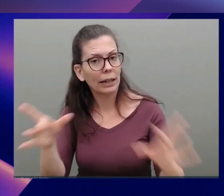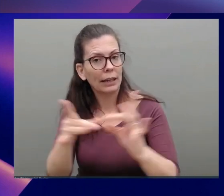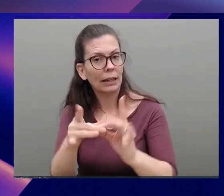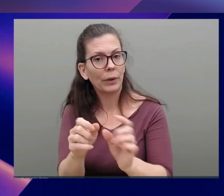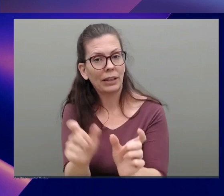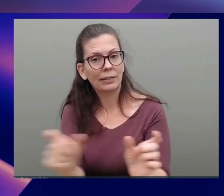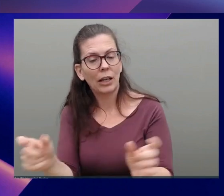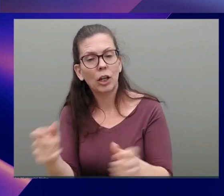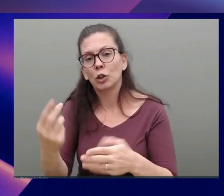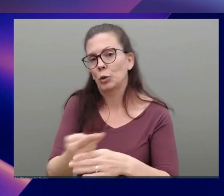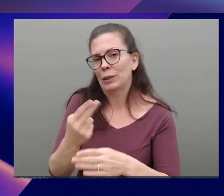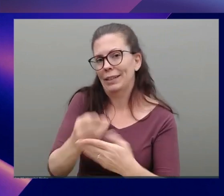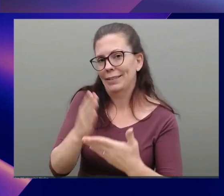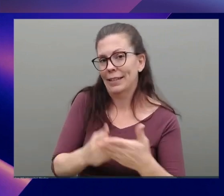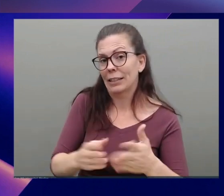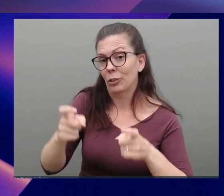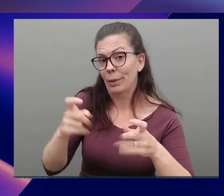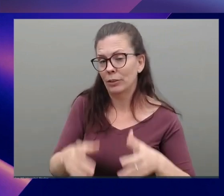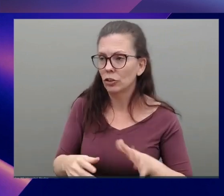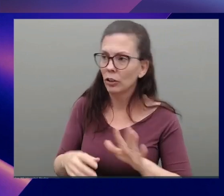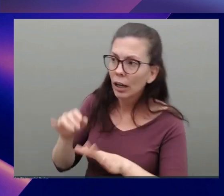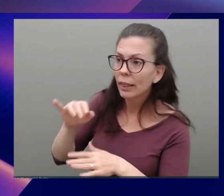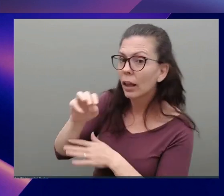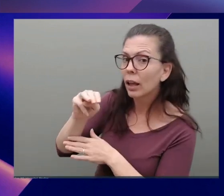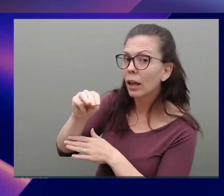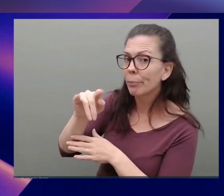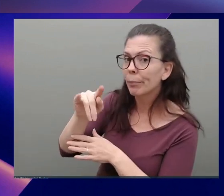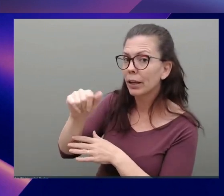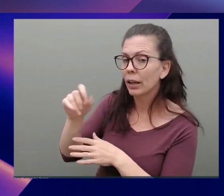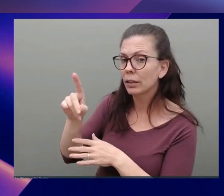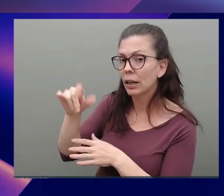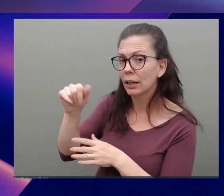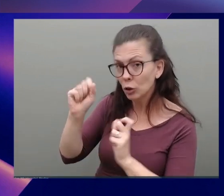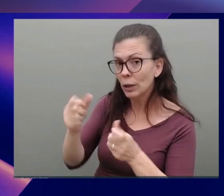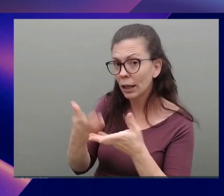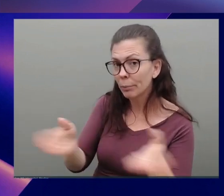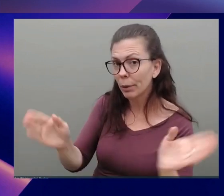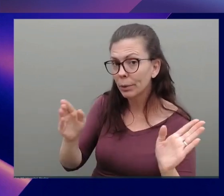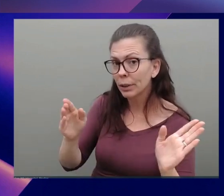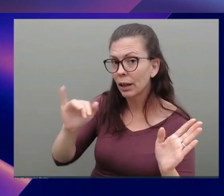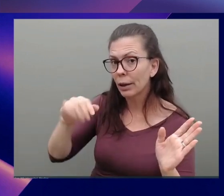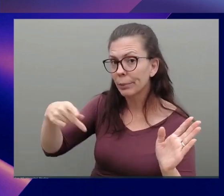Yeah, and actually, the metadata, you can get the public IP address from the metadata. Yes, exactly.